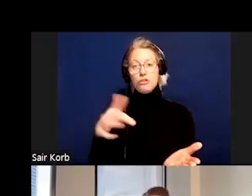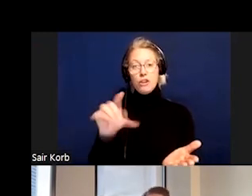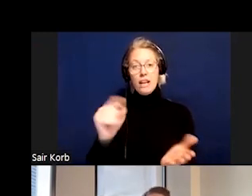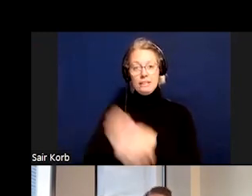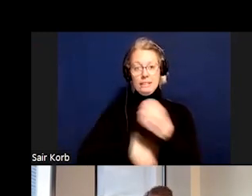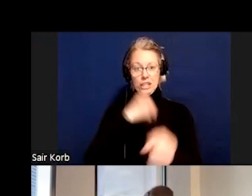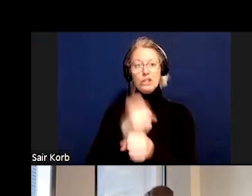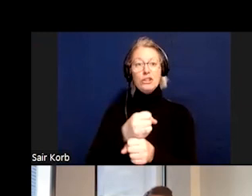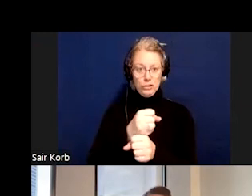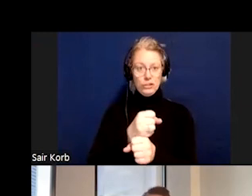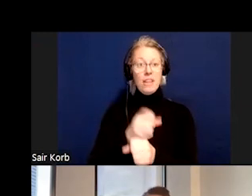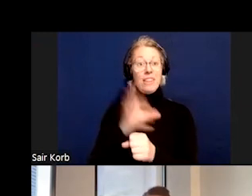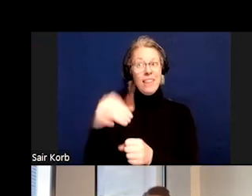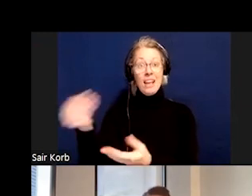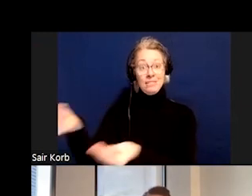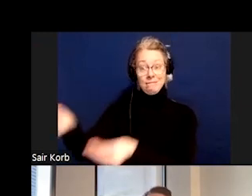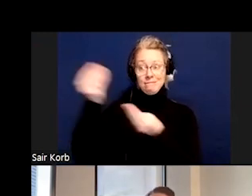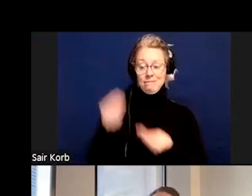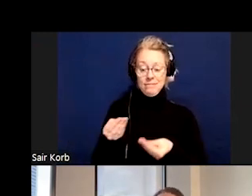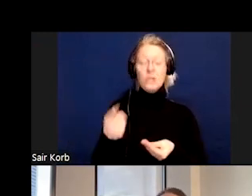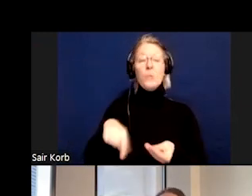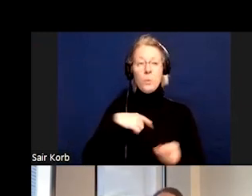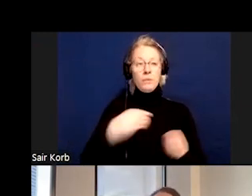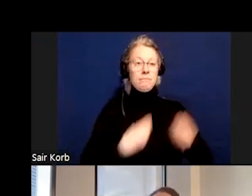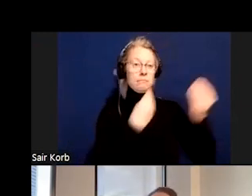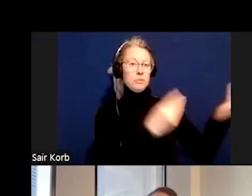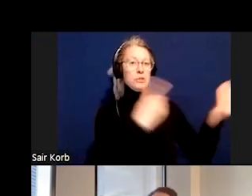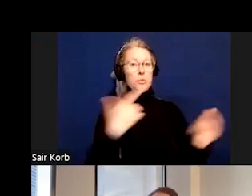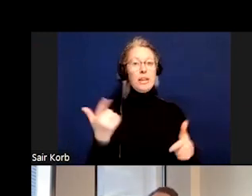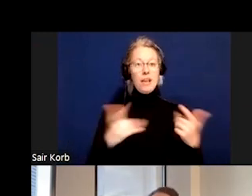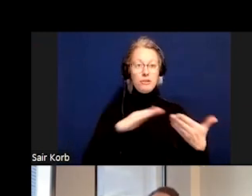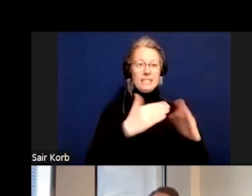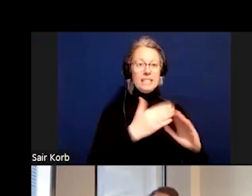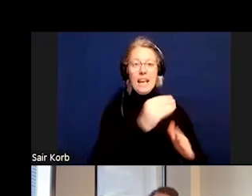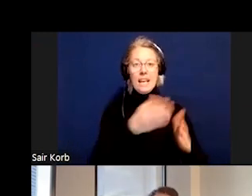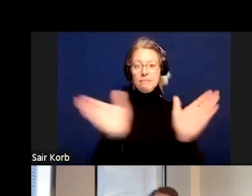of our own reporting to the City of Calgary and to the community in our annual report.